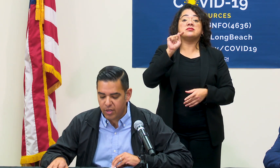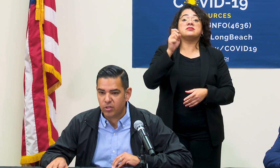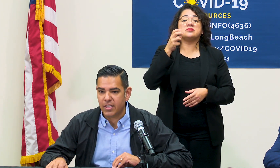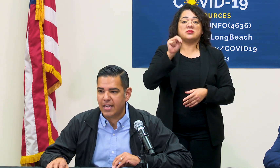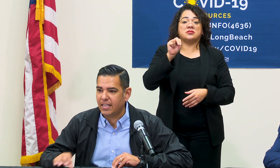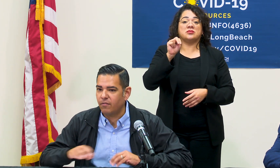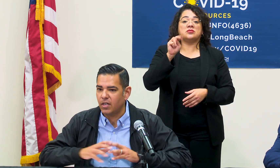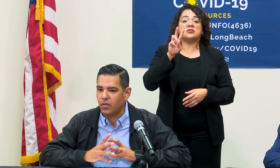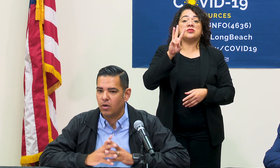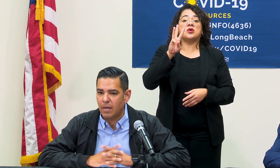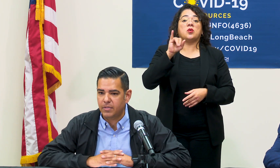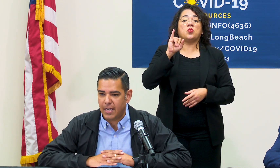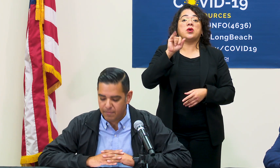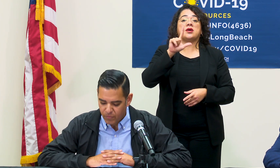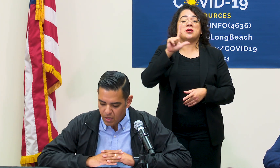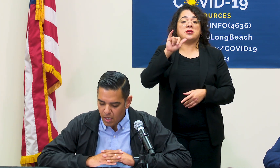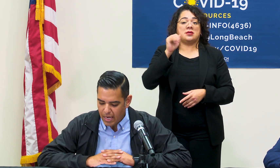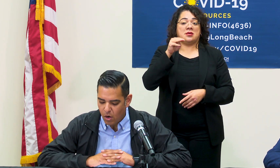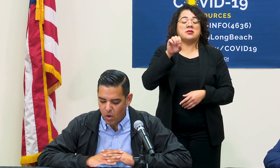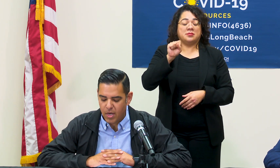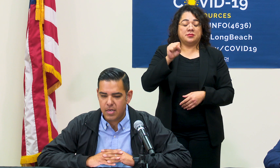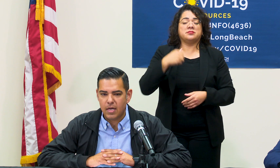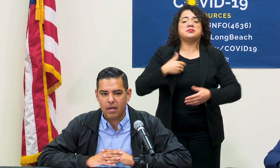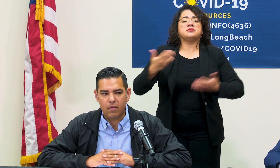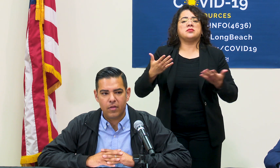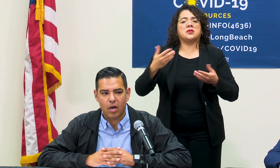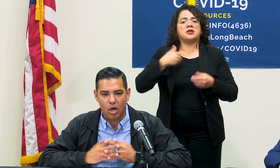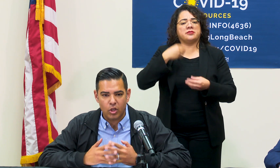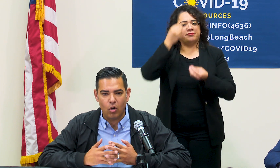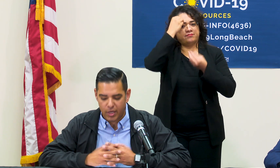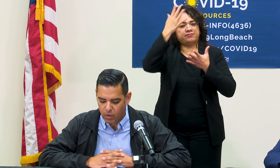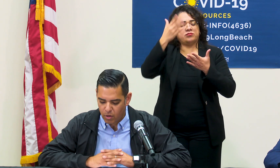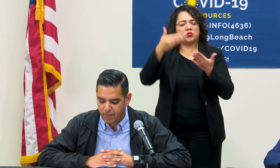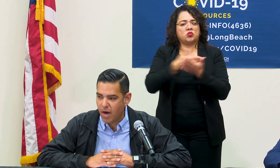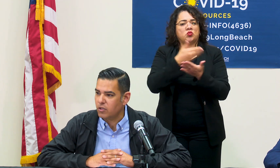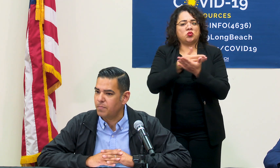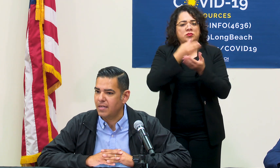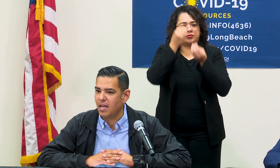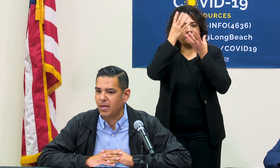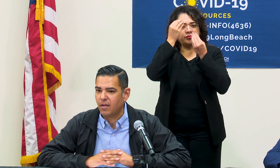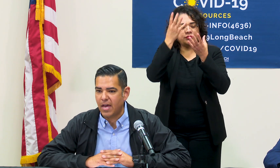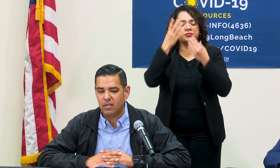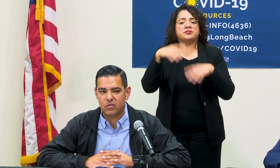here today to give another update on the ongoing coronavirus pandemic that is